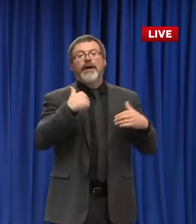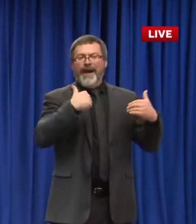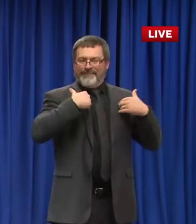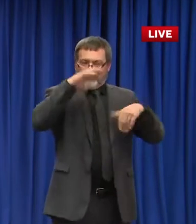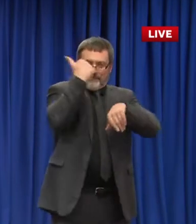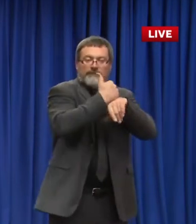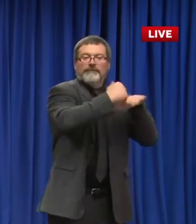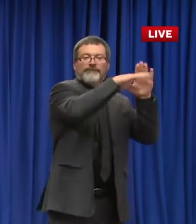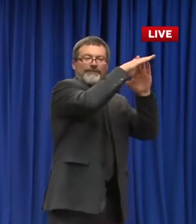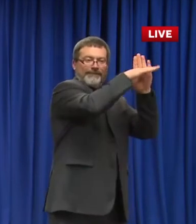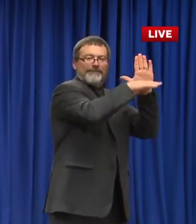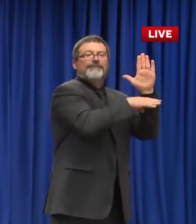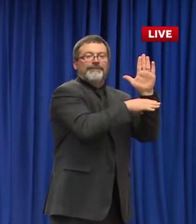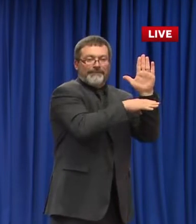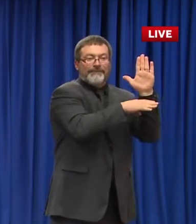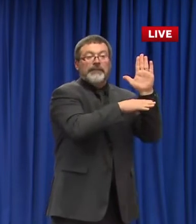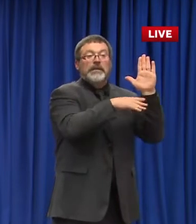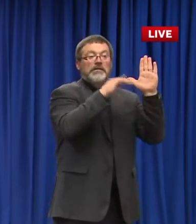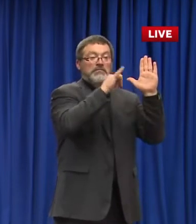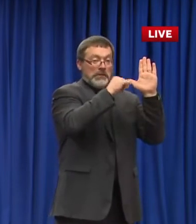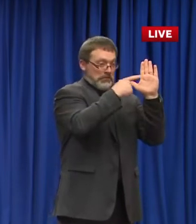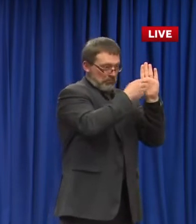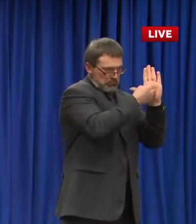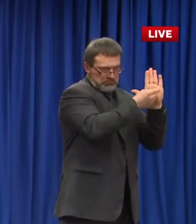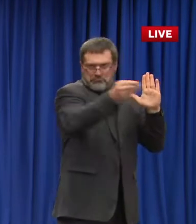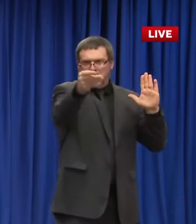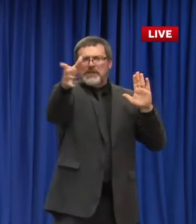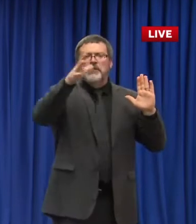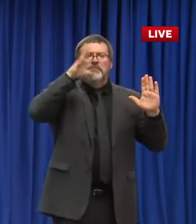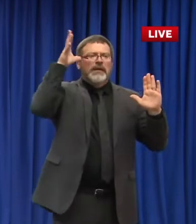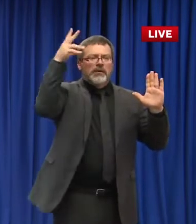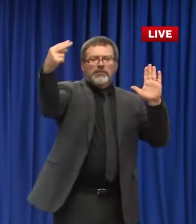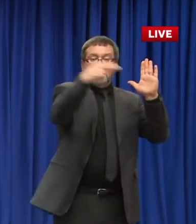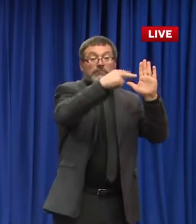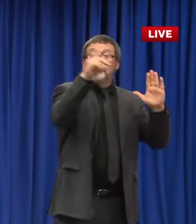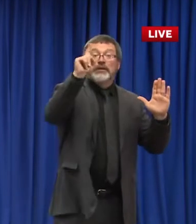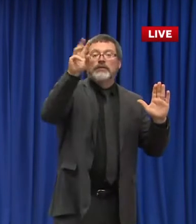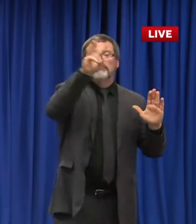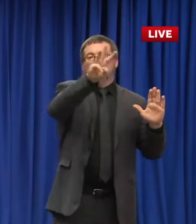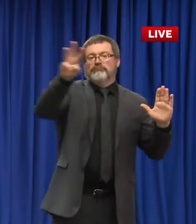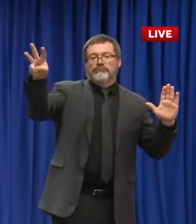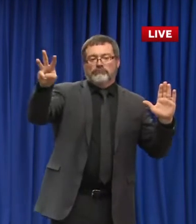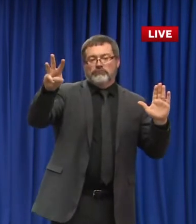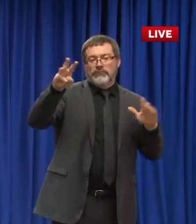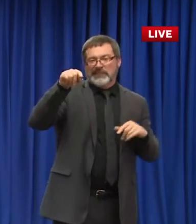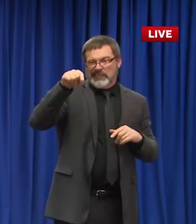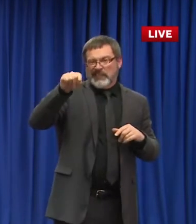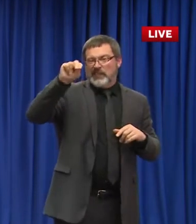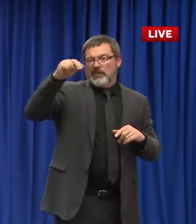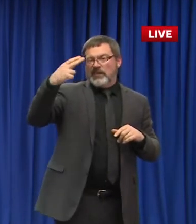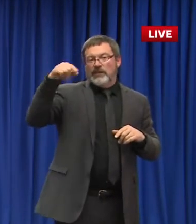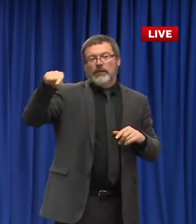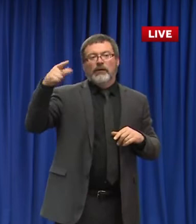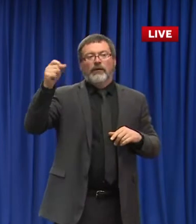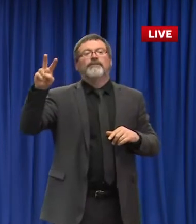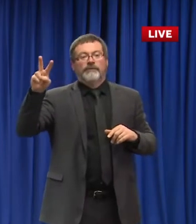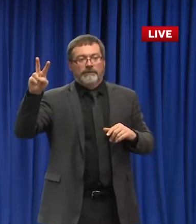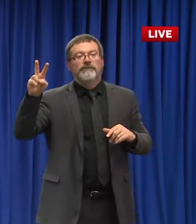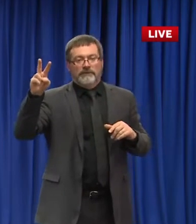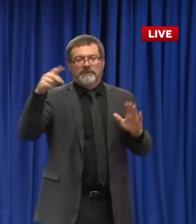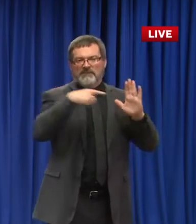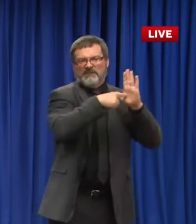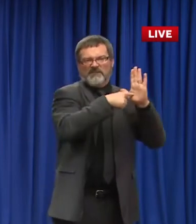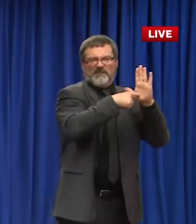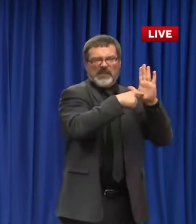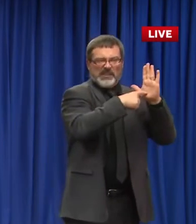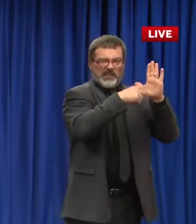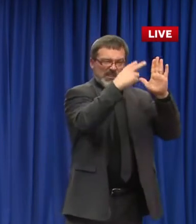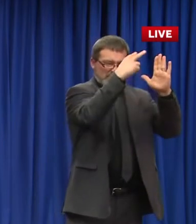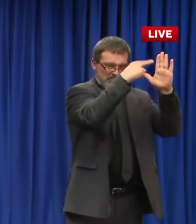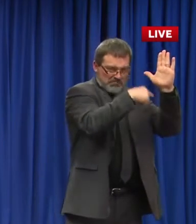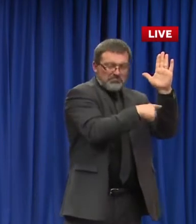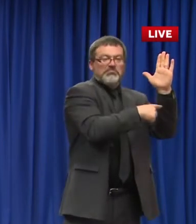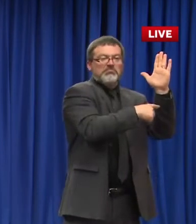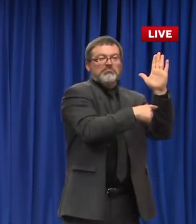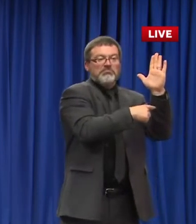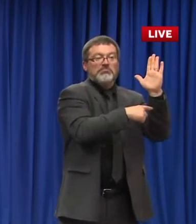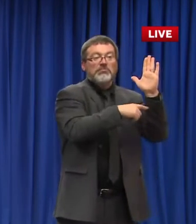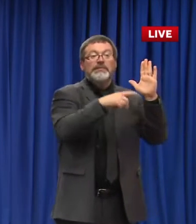WE’VE PUT FORWARD FORWARD GUIDANCE FOR PARENTS PLAYERS AND COACHES ON OUR WEBSITE @ NH DOT GOV AND AGAIN WHERE YOU CAN CLICK ON THE STAY-AT-HOME 2.0 BUTTON TO GET ACCESS TO THOSE